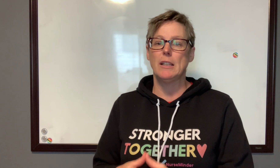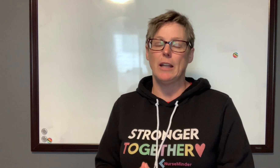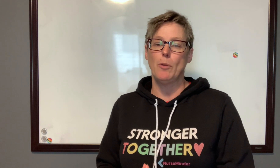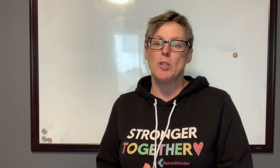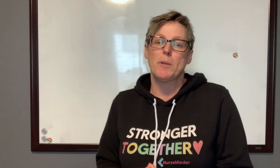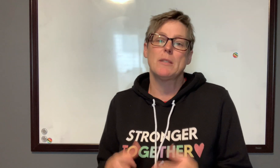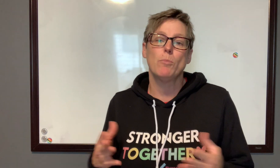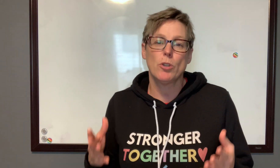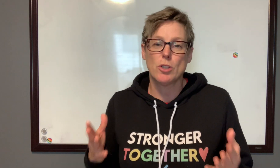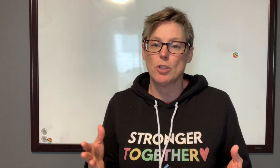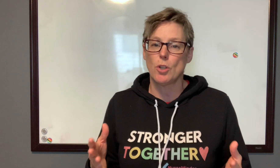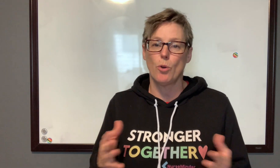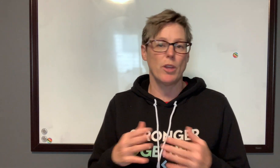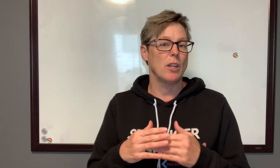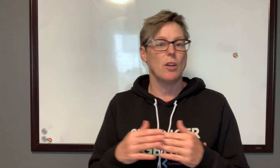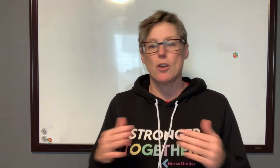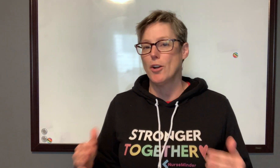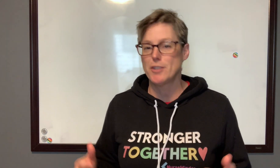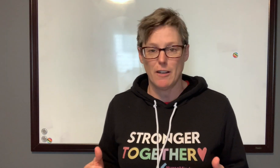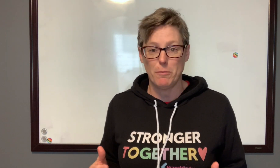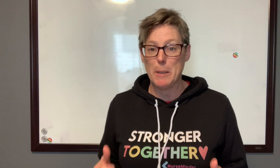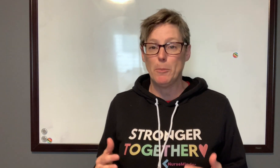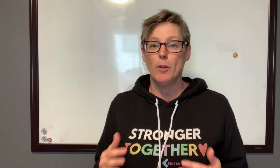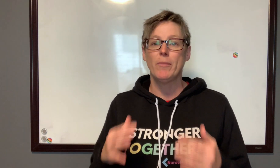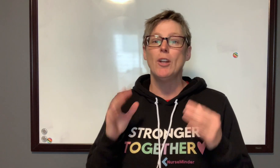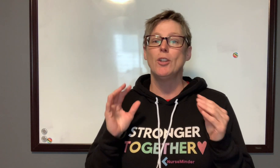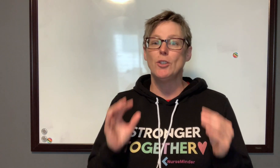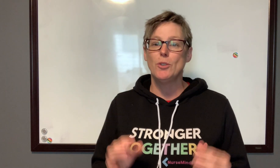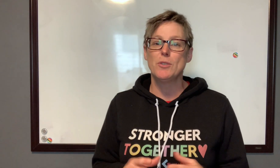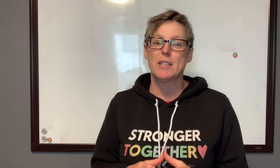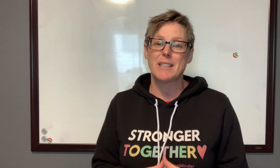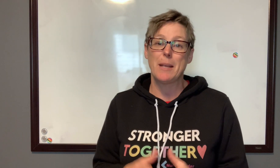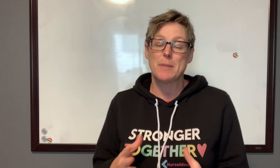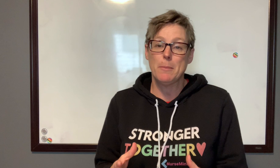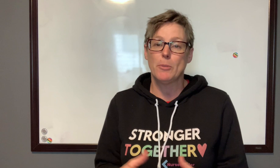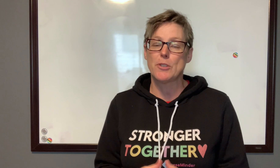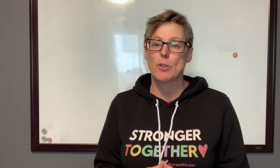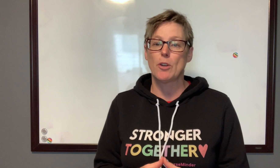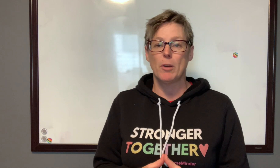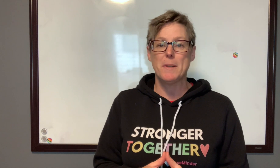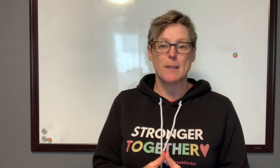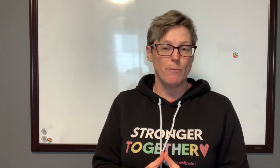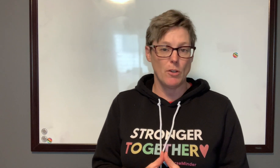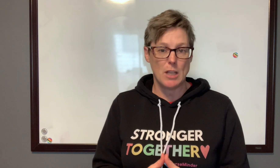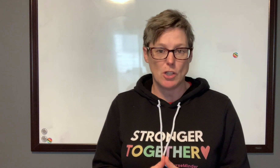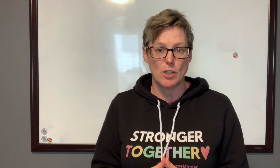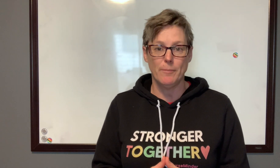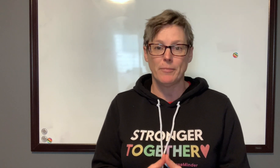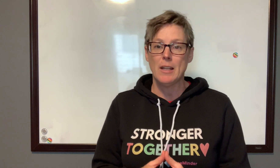language but it's important to know that not all deaf people use the same symbols